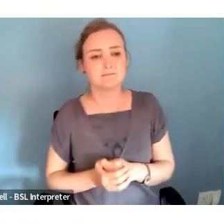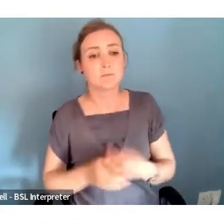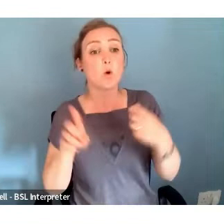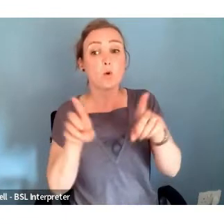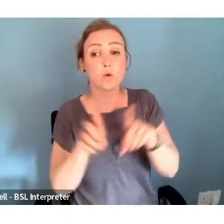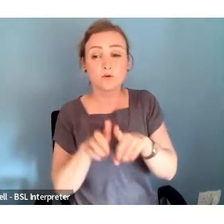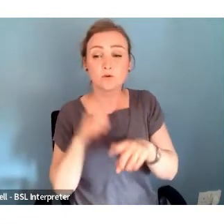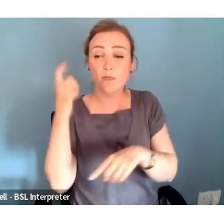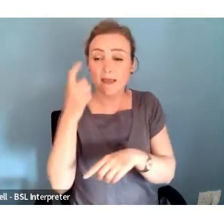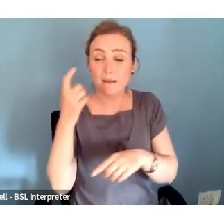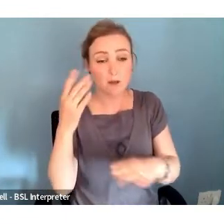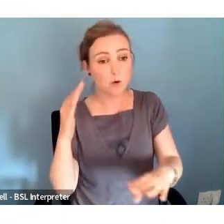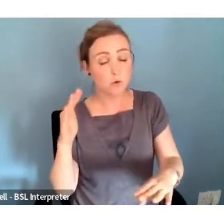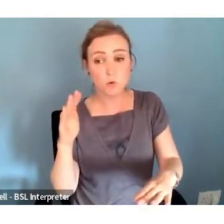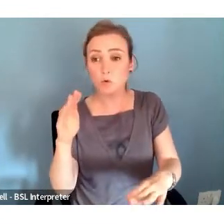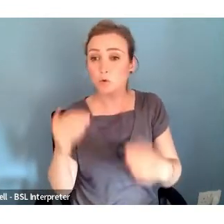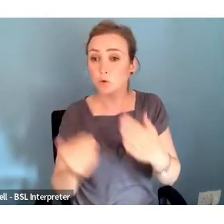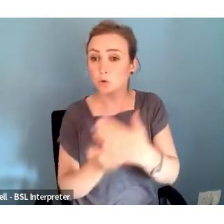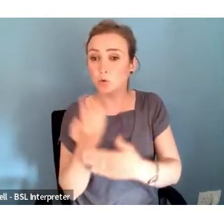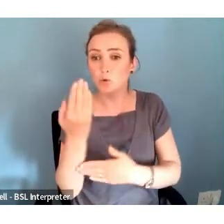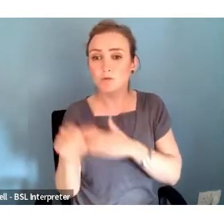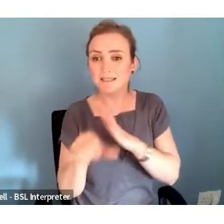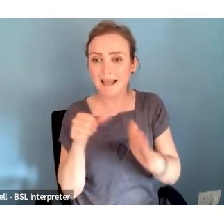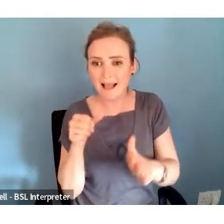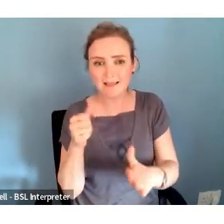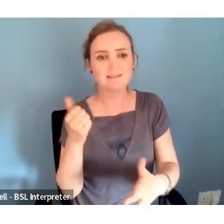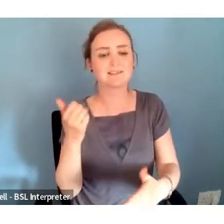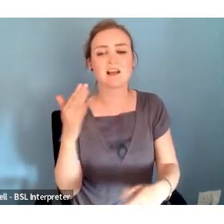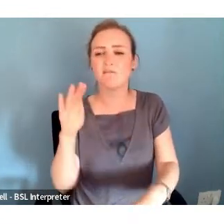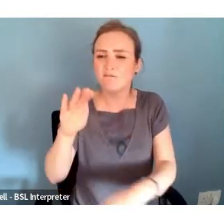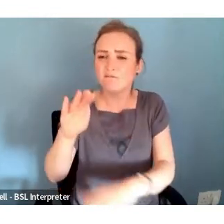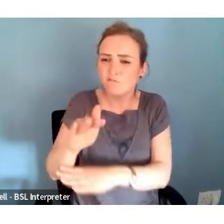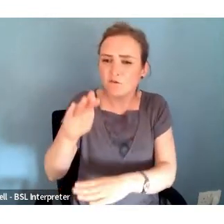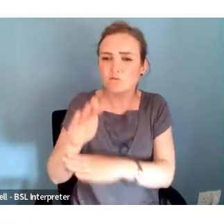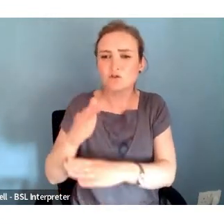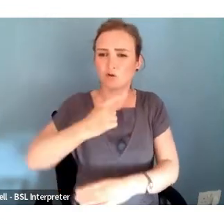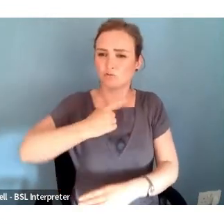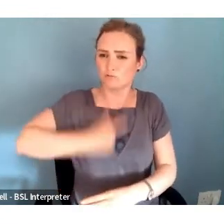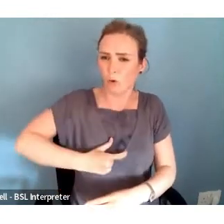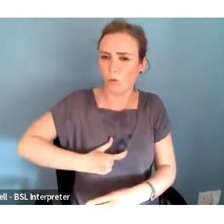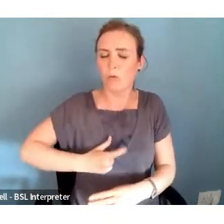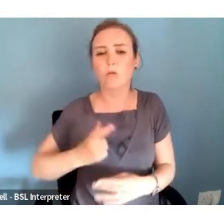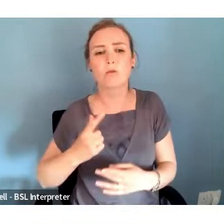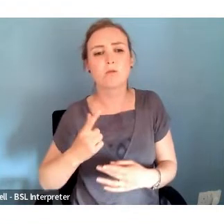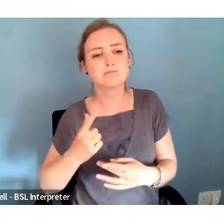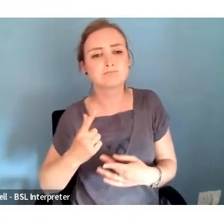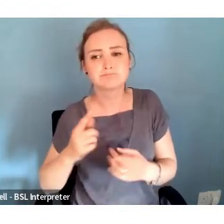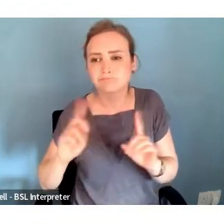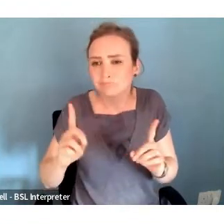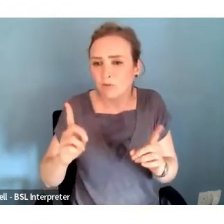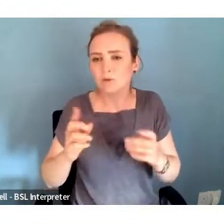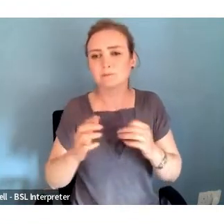skills we should be looking for within the candidate s coming through. It must be difficult, Alex, in